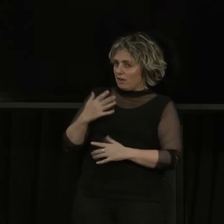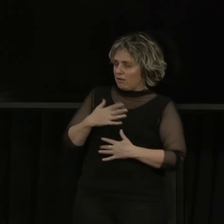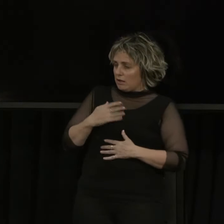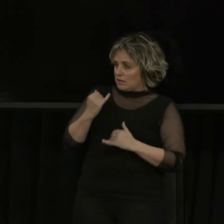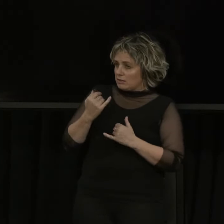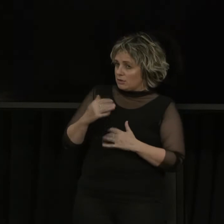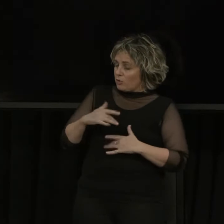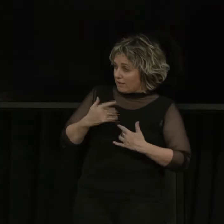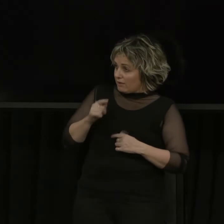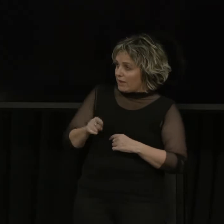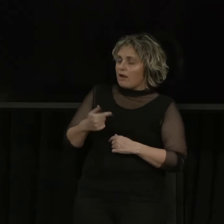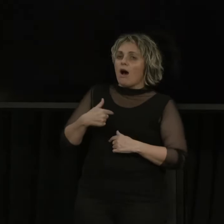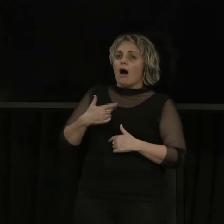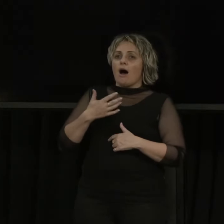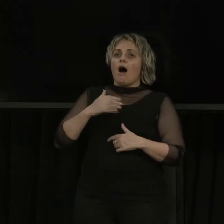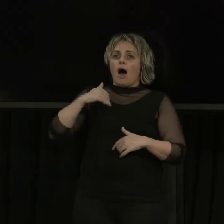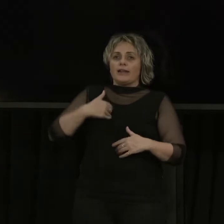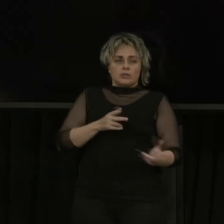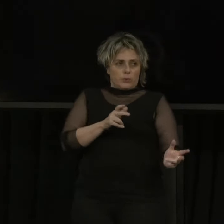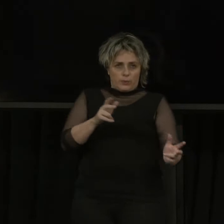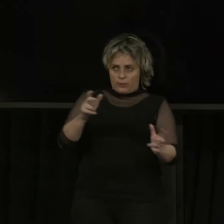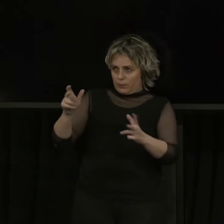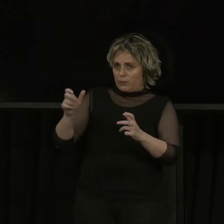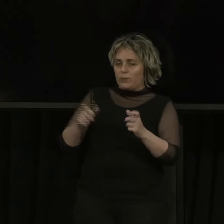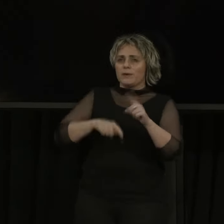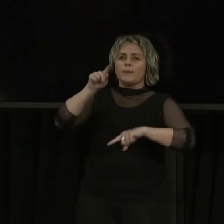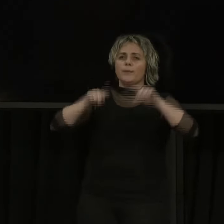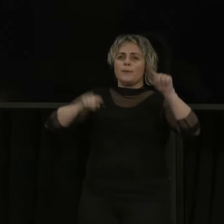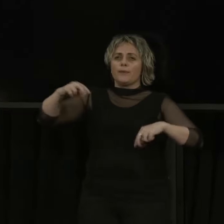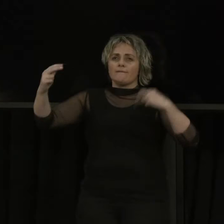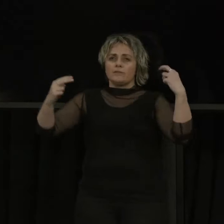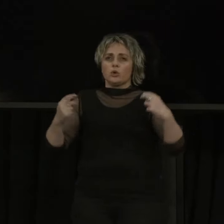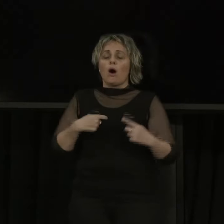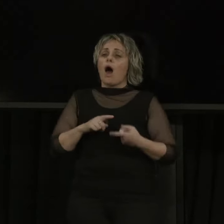Have you been surprised by the depth of criticism that come to